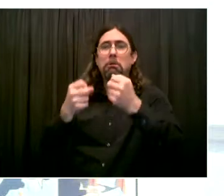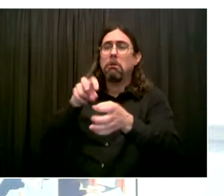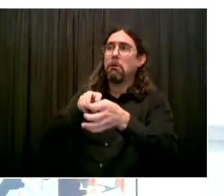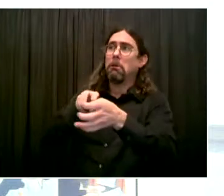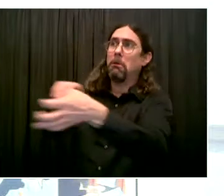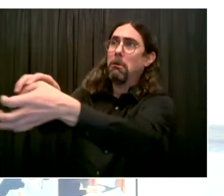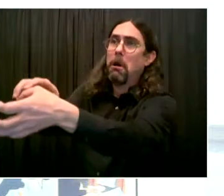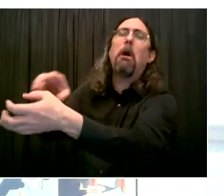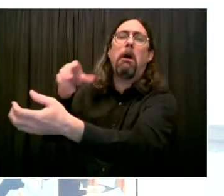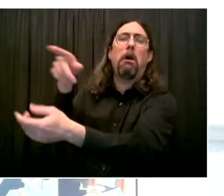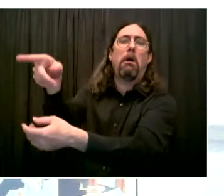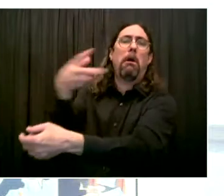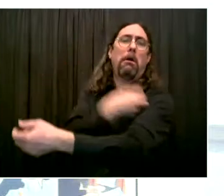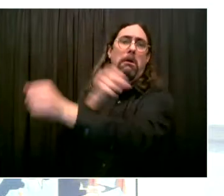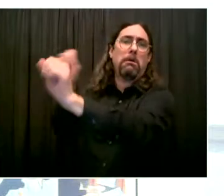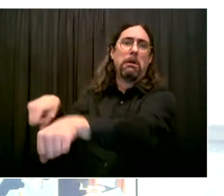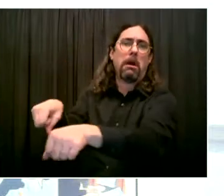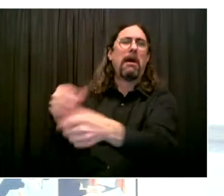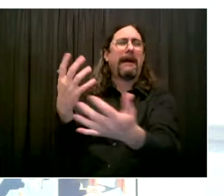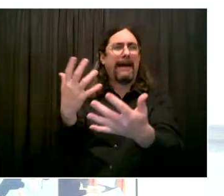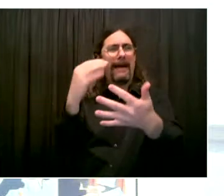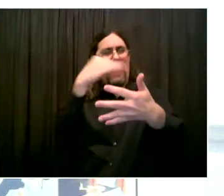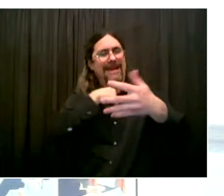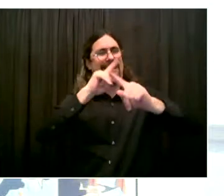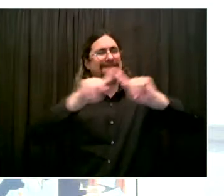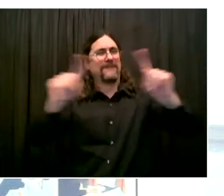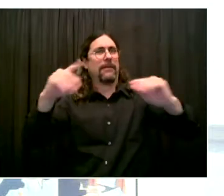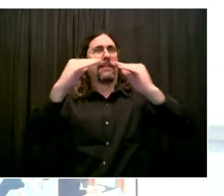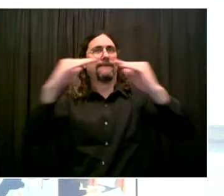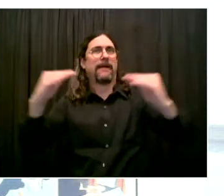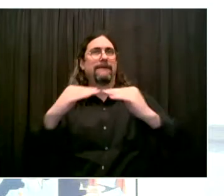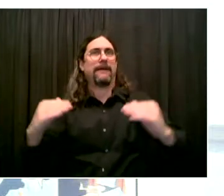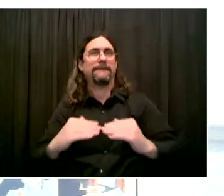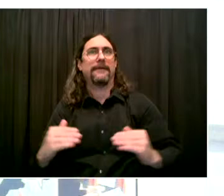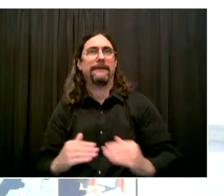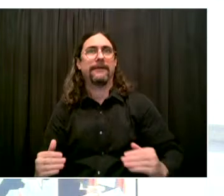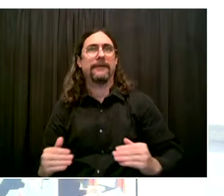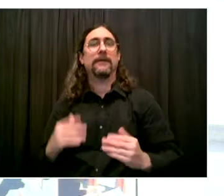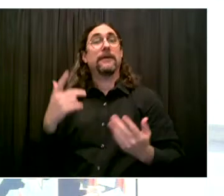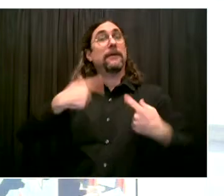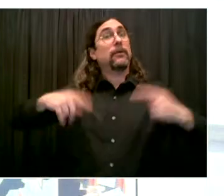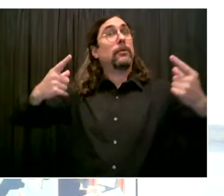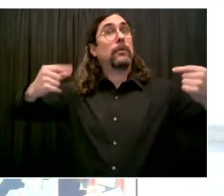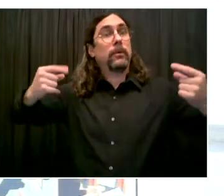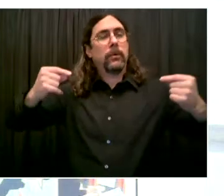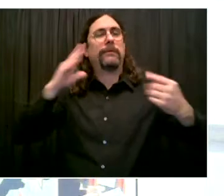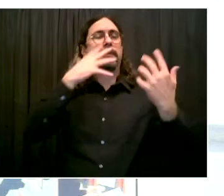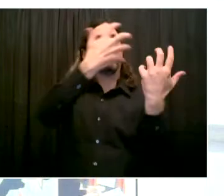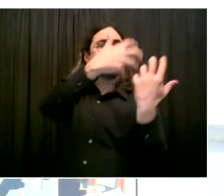VISITING DOCTORS AND NURSES, PEOEOPLE OF THE